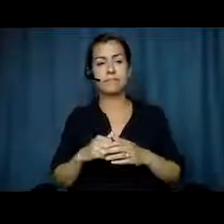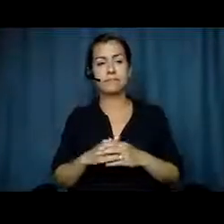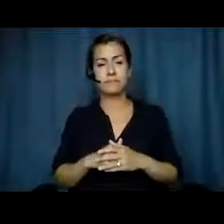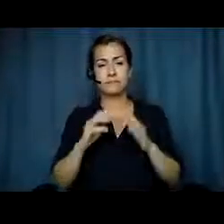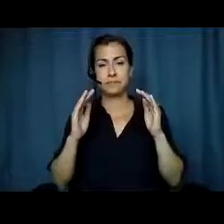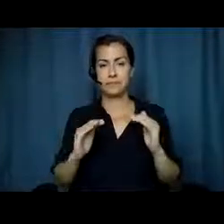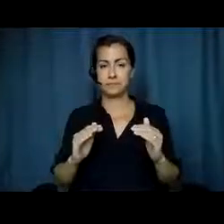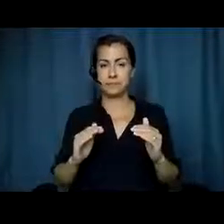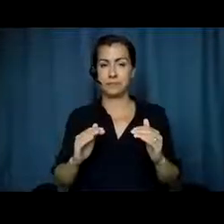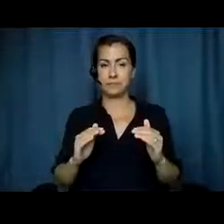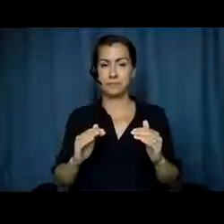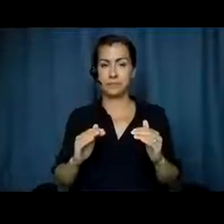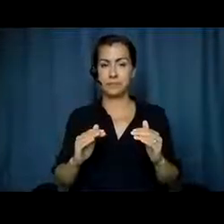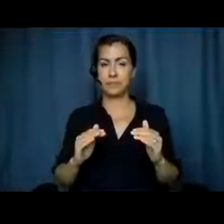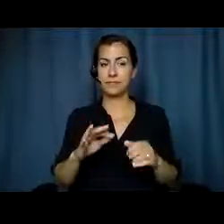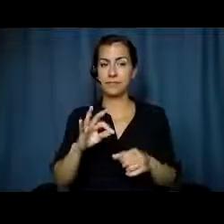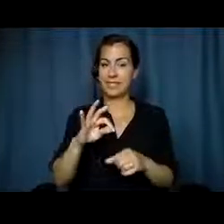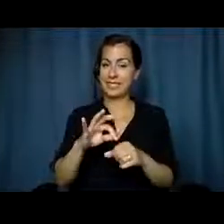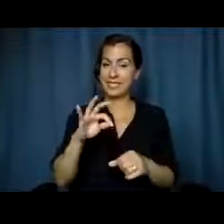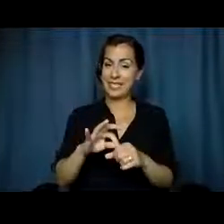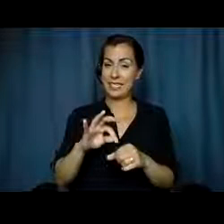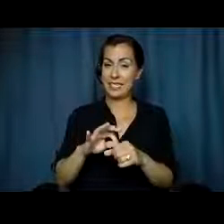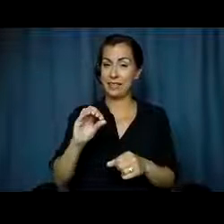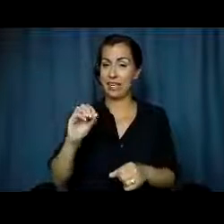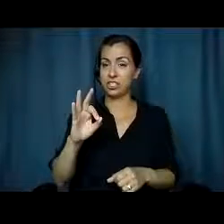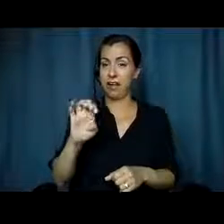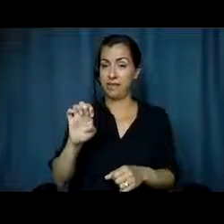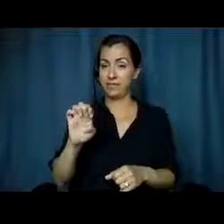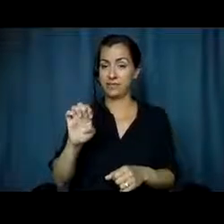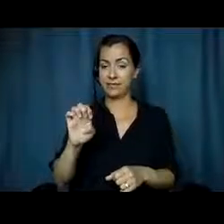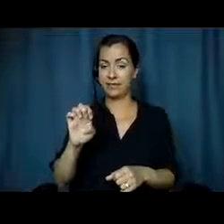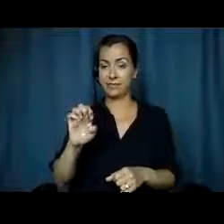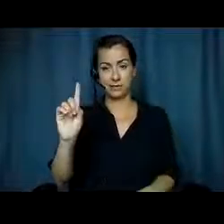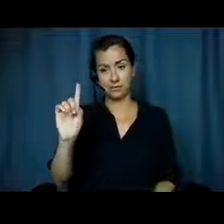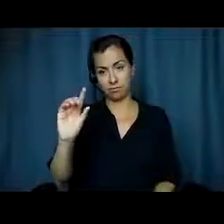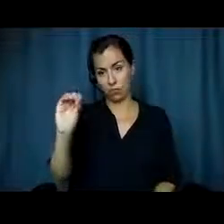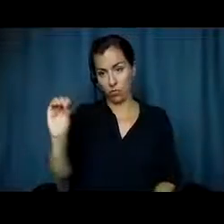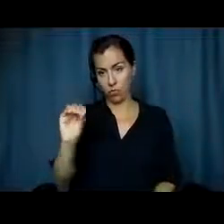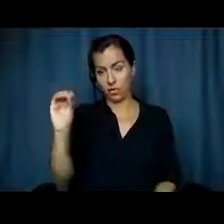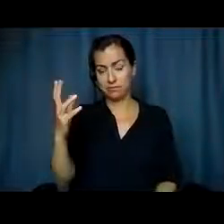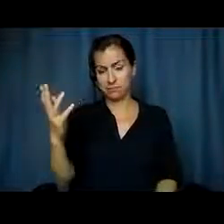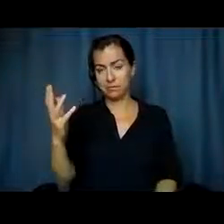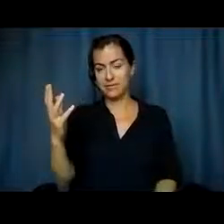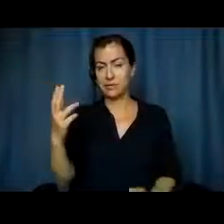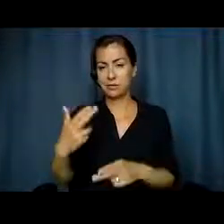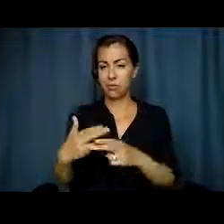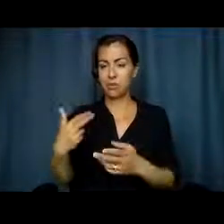Here we we show a ballot marking device that somebody who has low vision can use